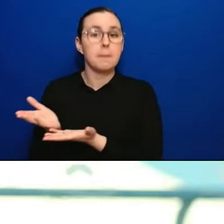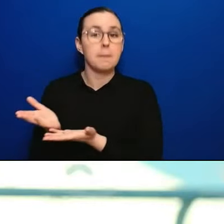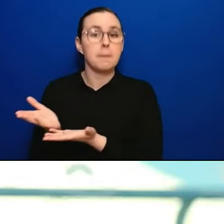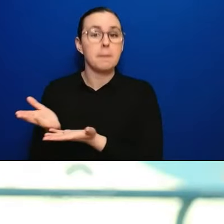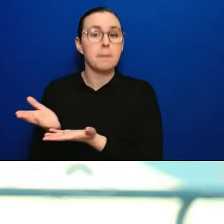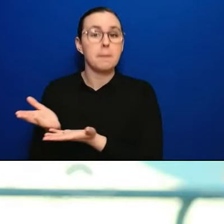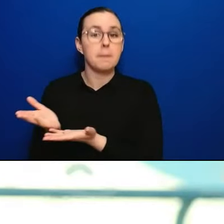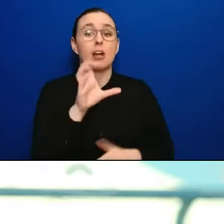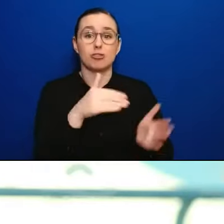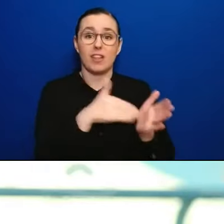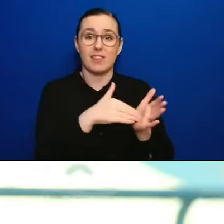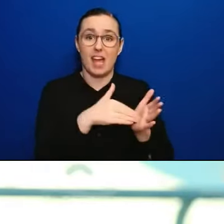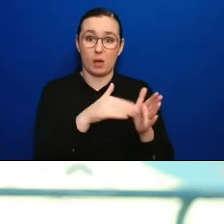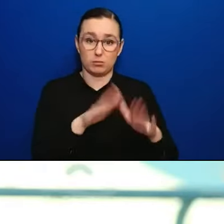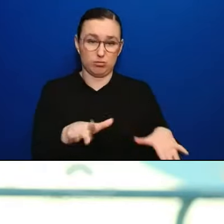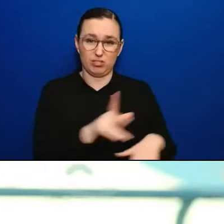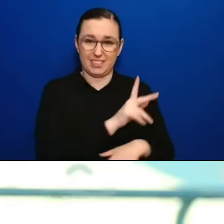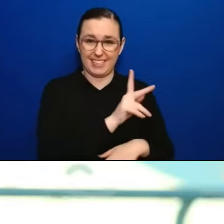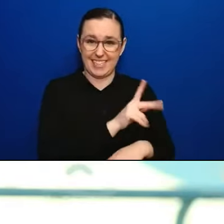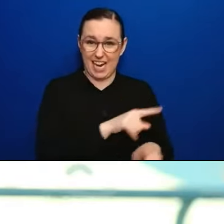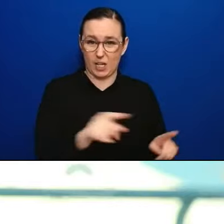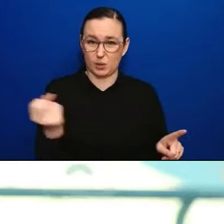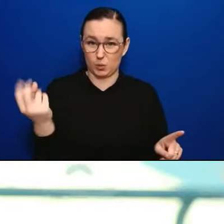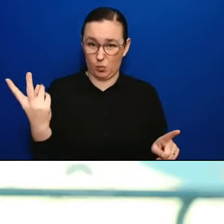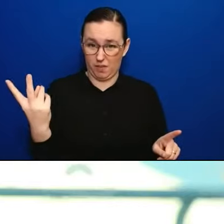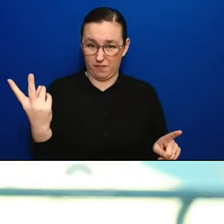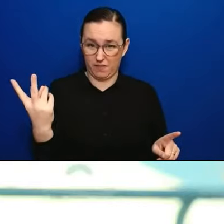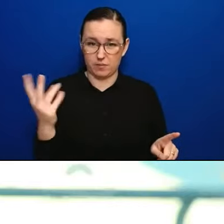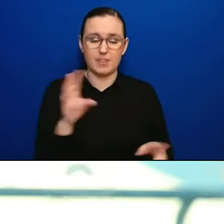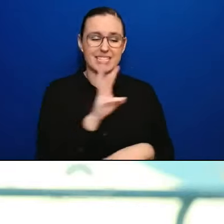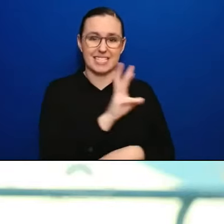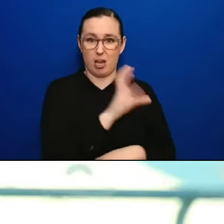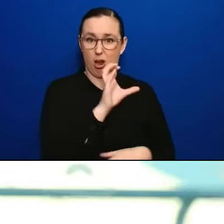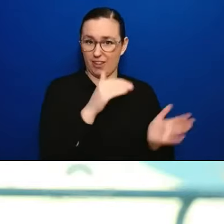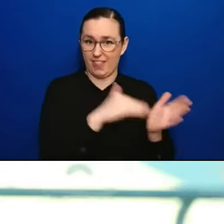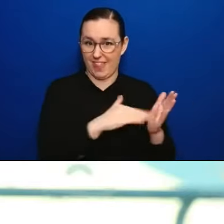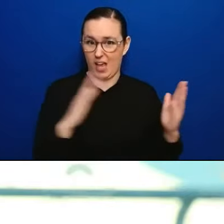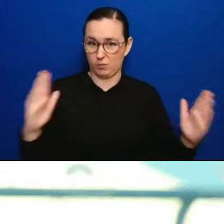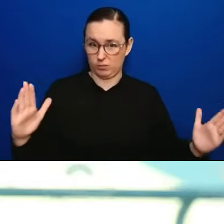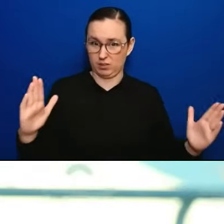thing -- I'll add to that just